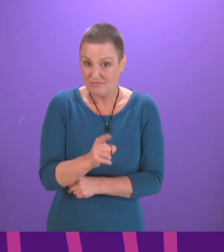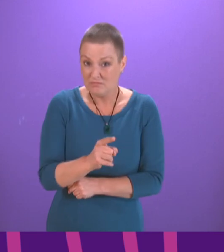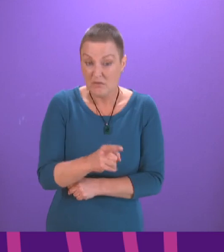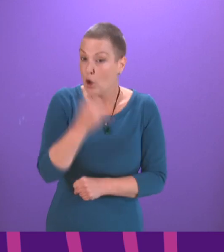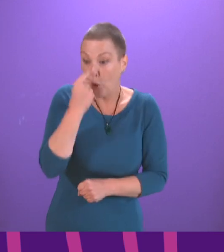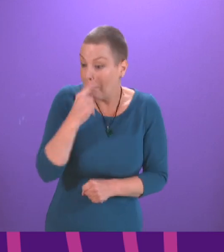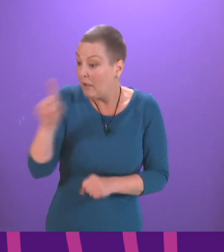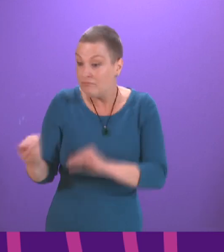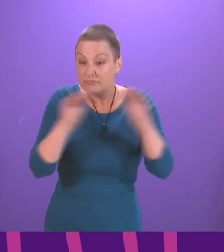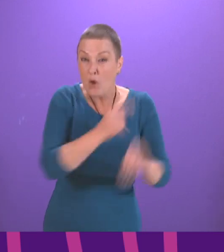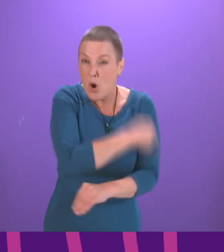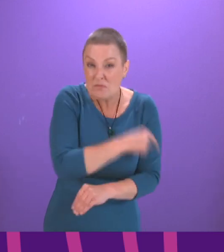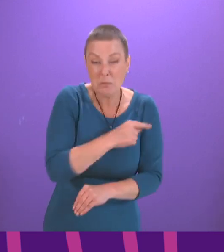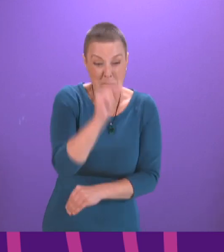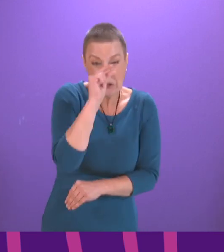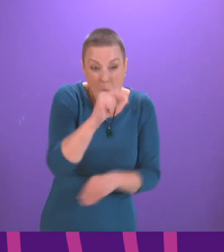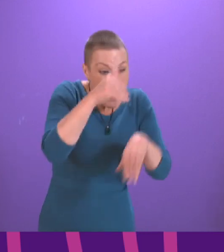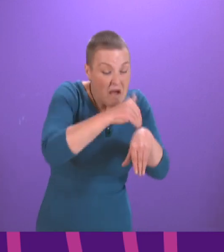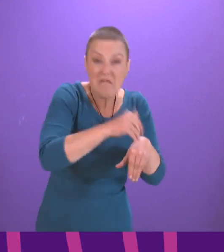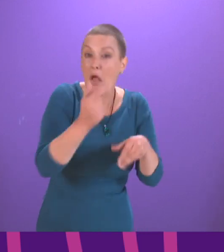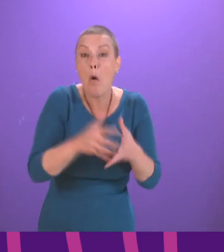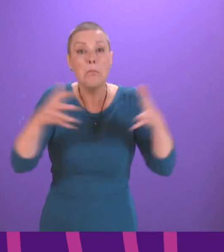or to a smaller extent, have played a part in that.